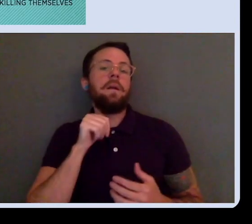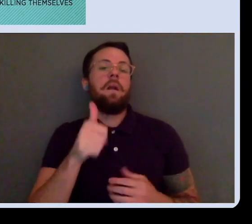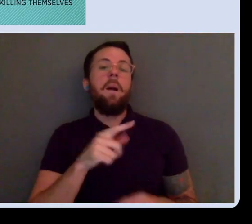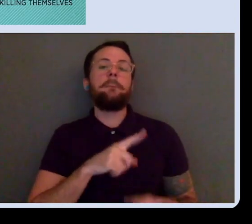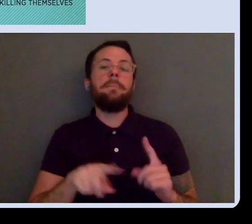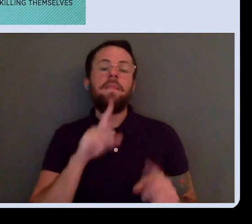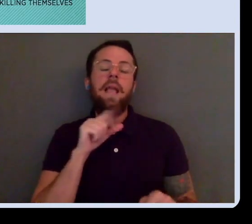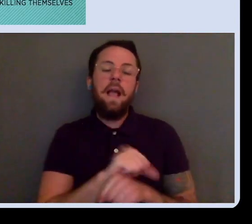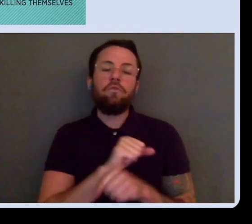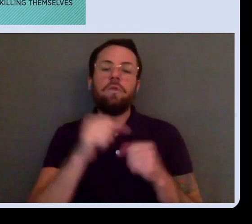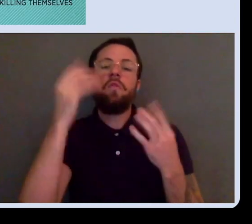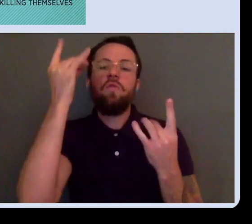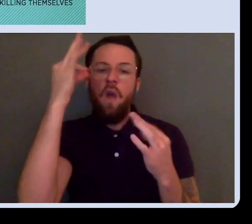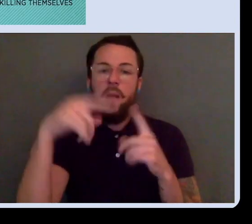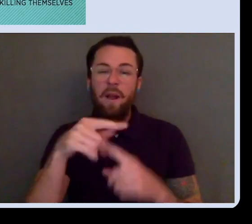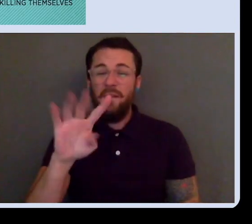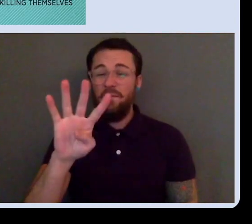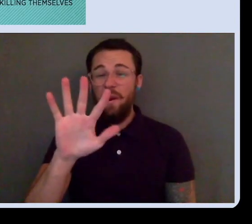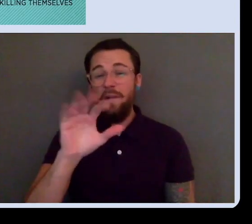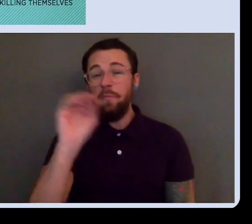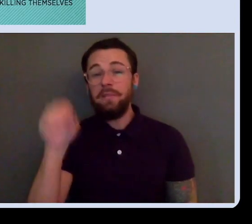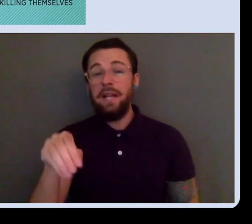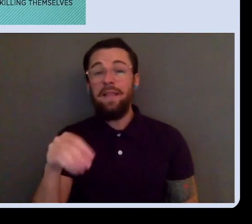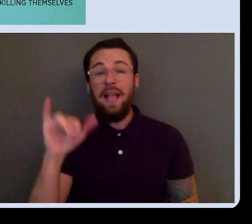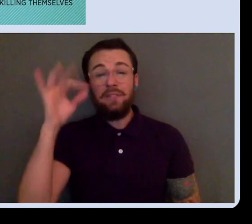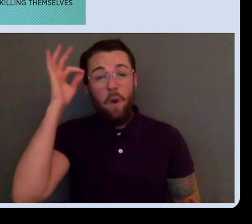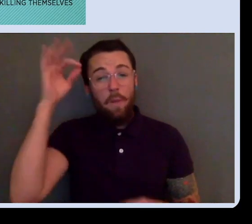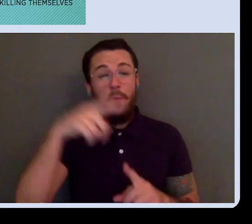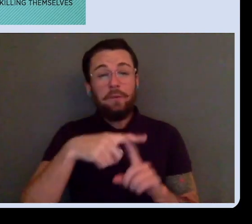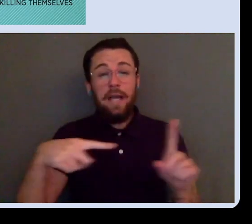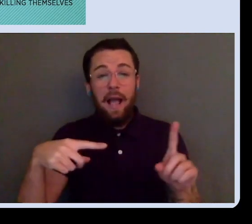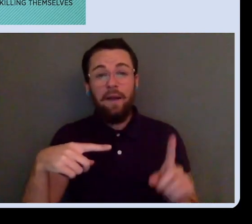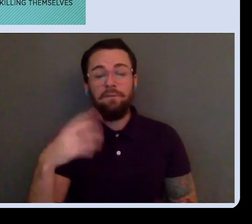45 percent have seriously thought about killing themselves.